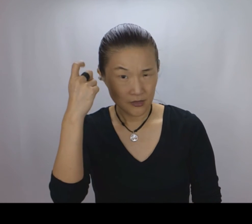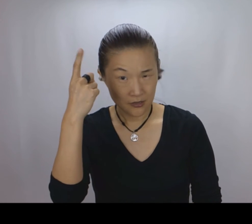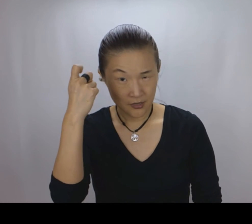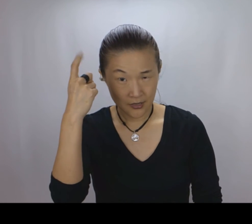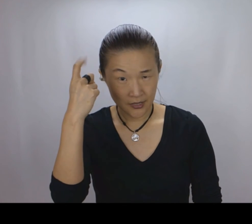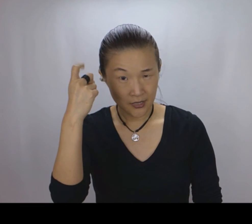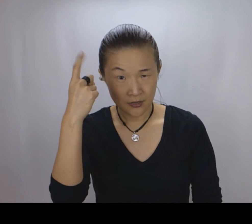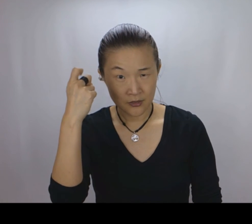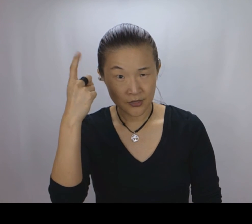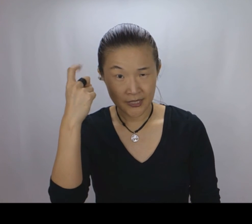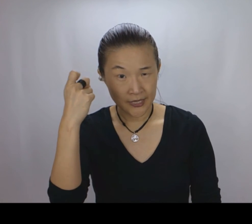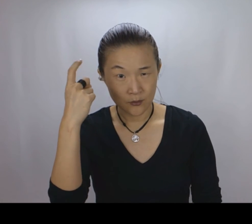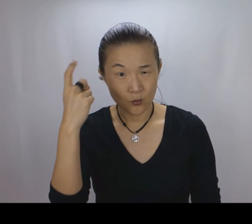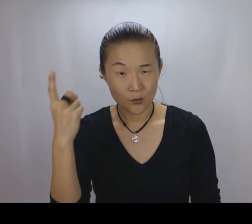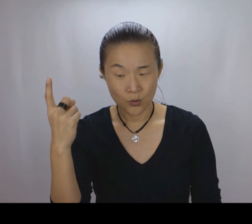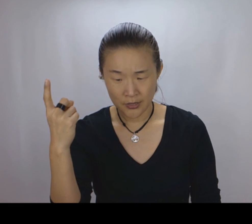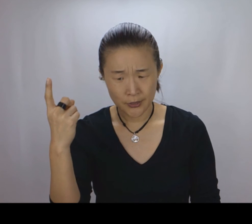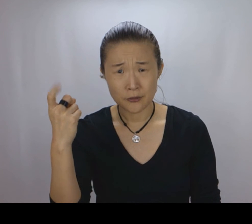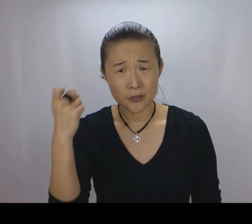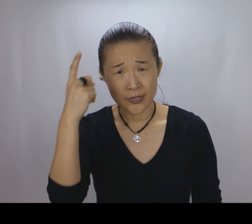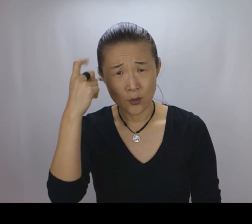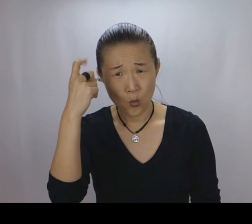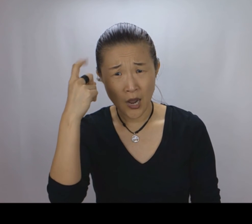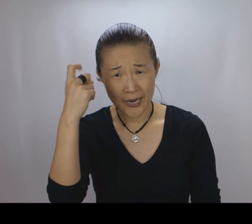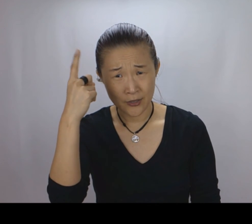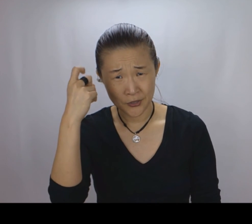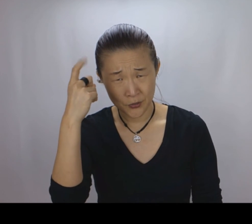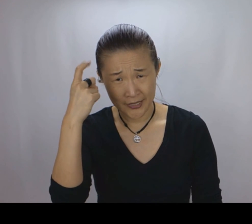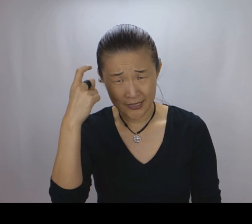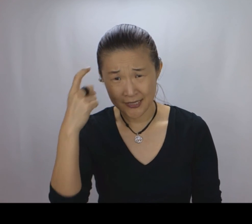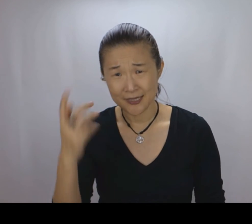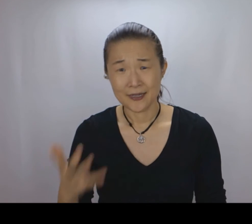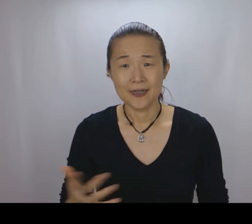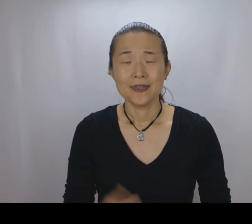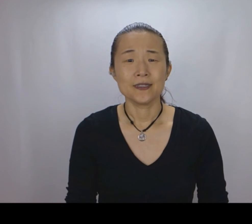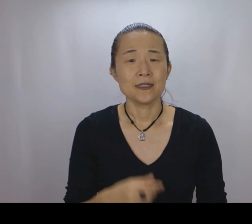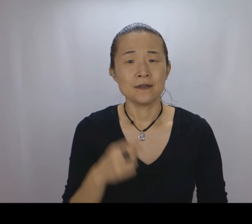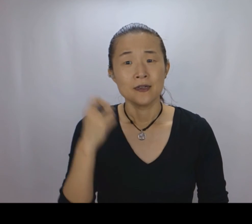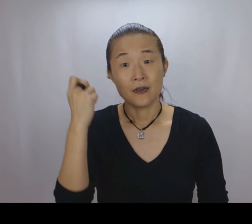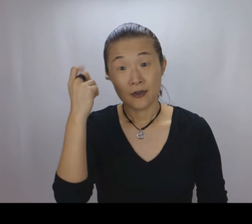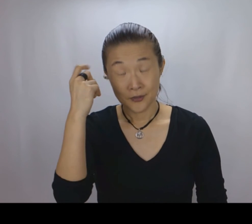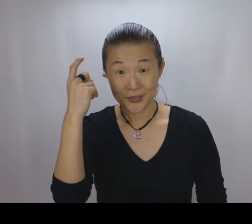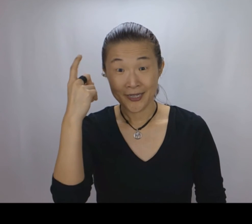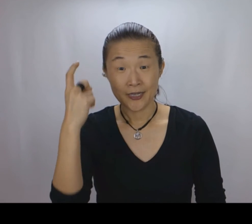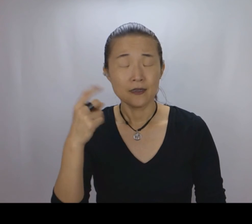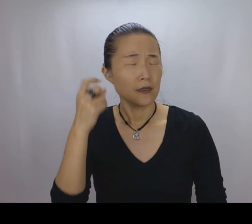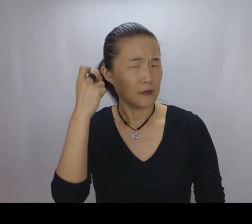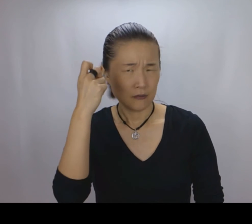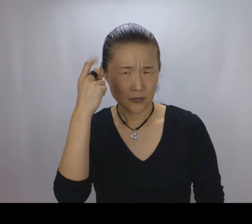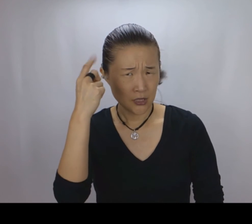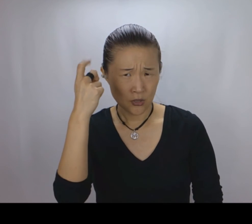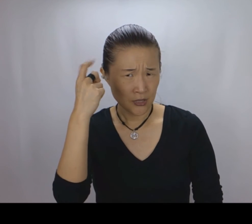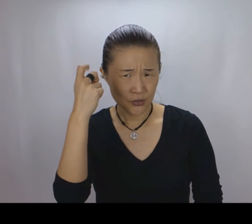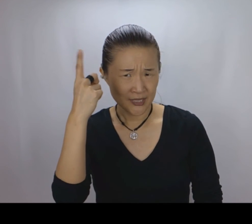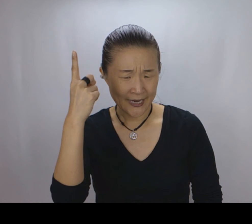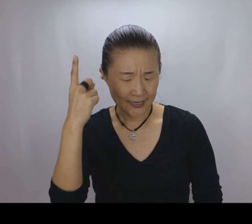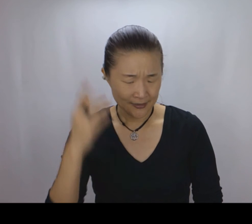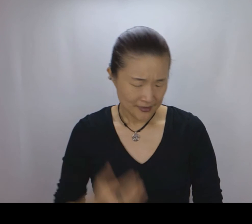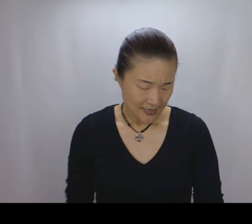"I don't understand. What are you doing? Why are you doing this?" So, understand and don't understand.